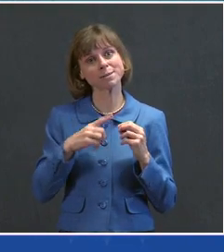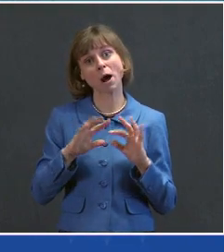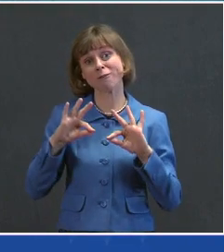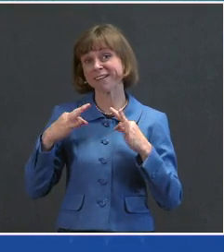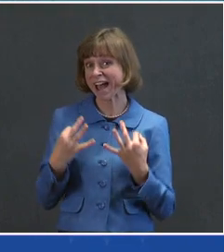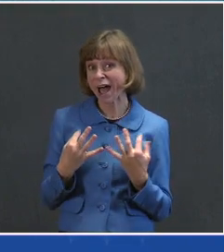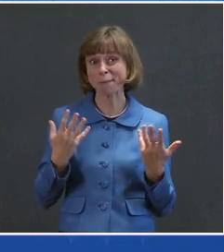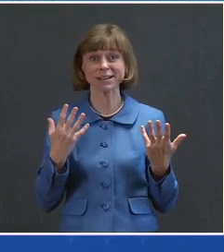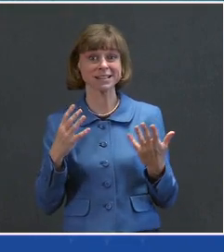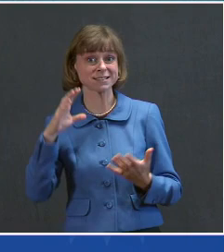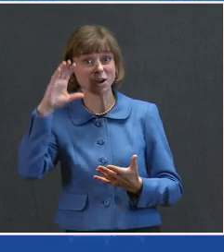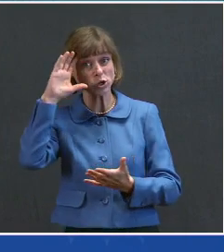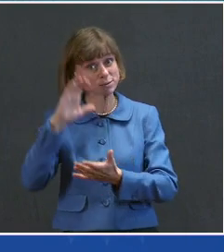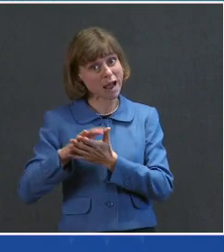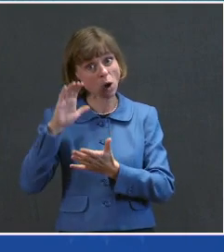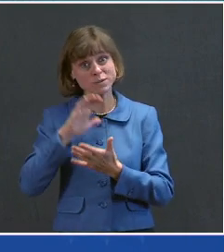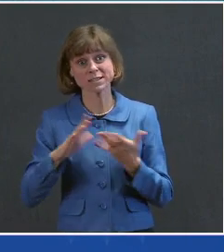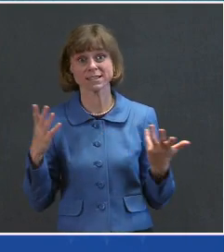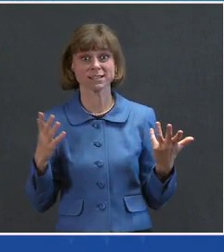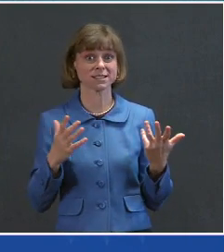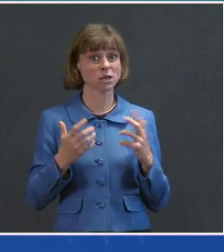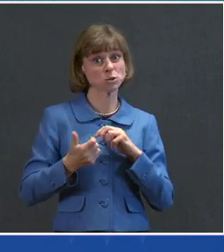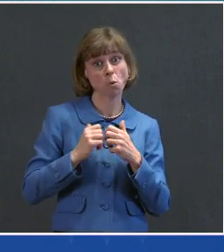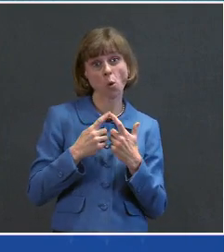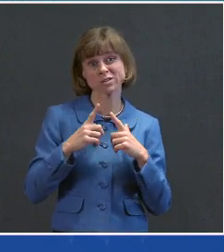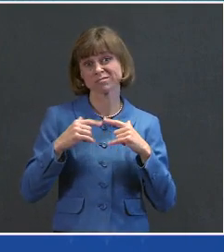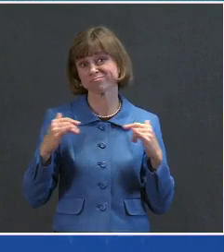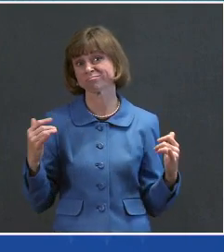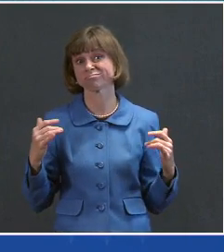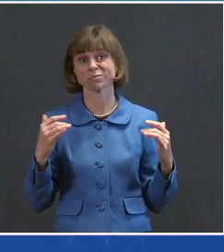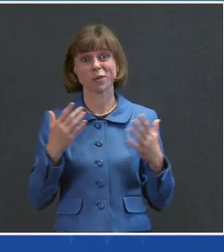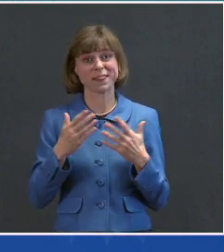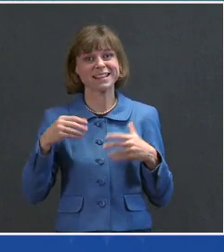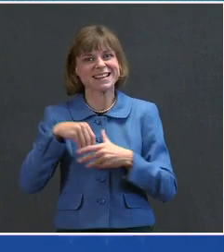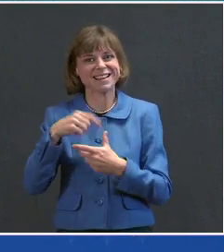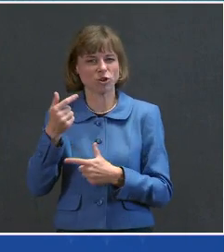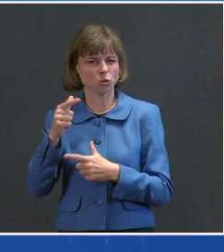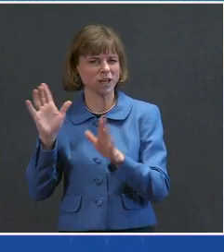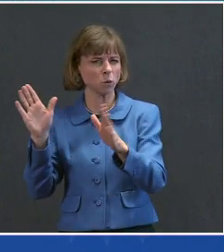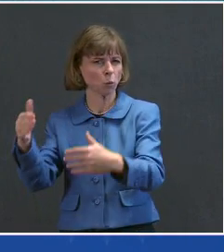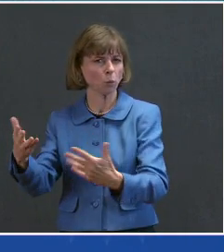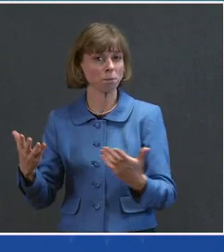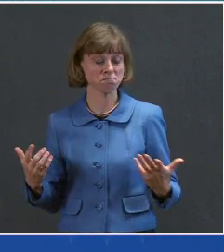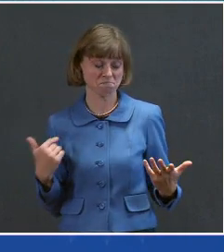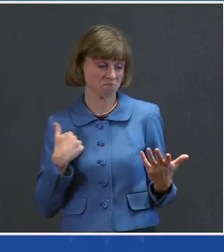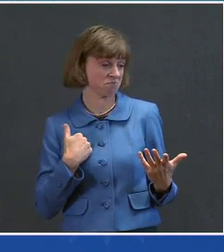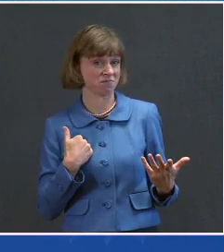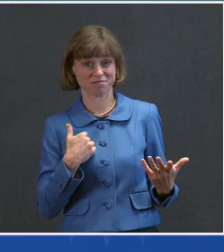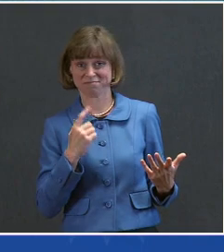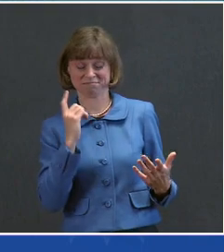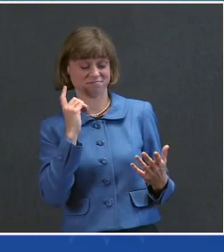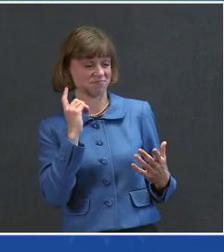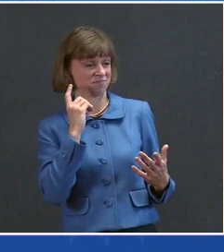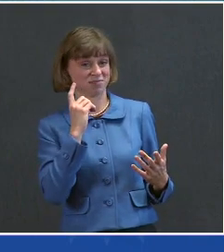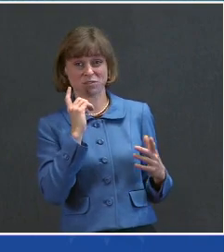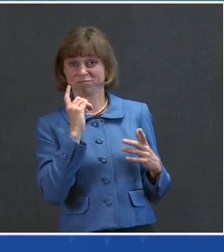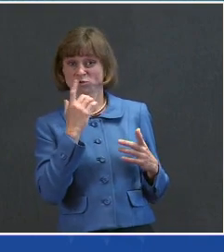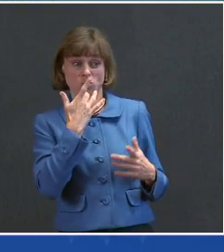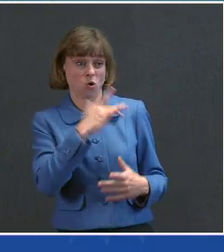our spouses, sports, all sorts of things in the green room, and I certainly wish her the best in her future endeavors. The Press: Thank you, Jen.